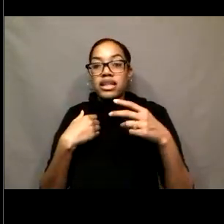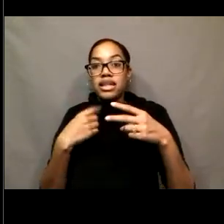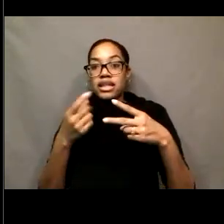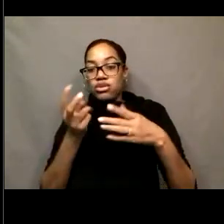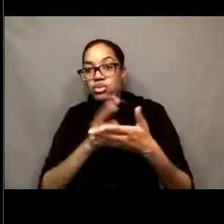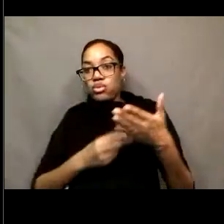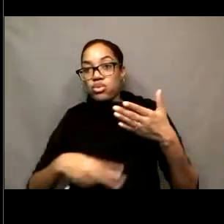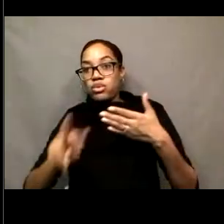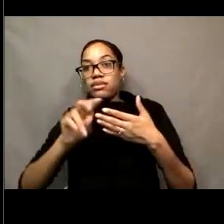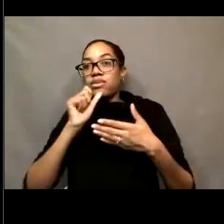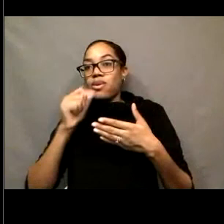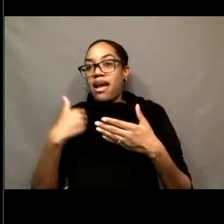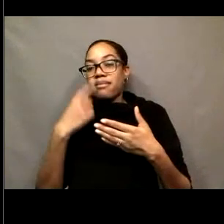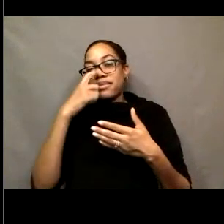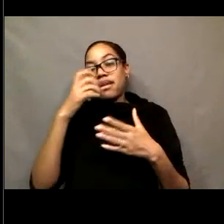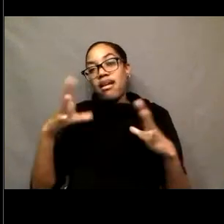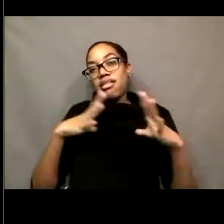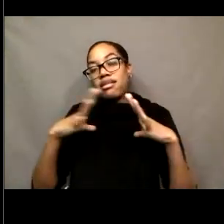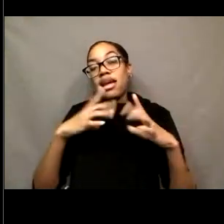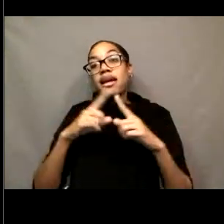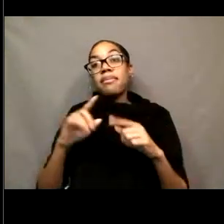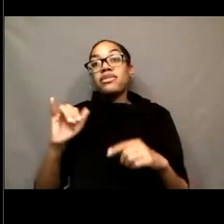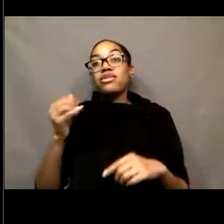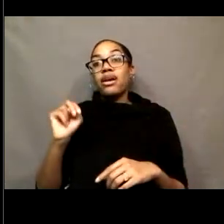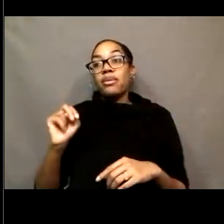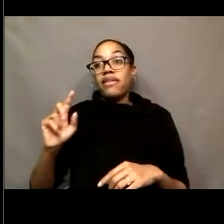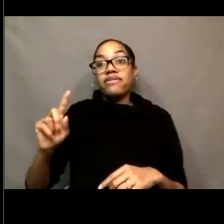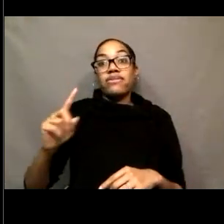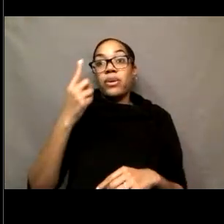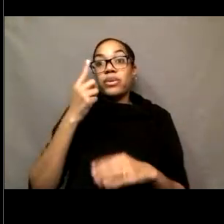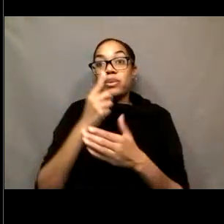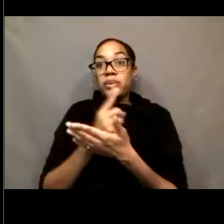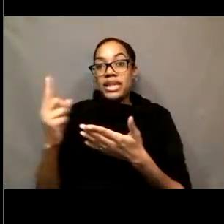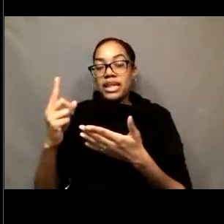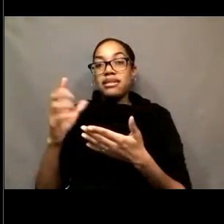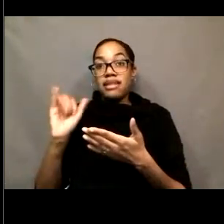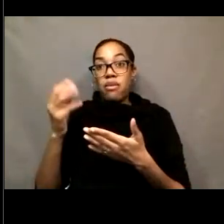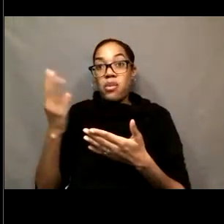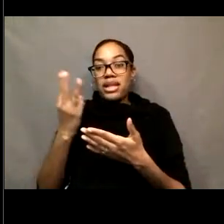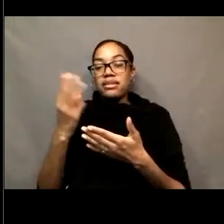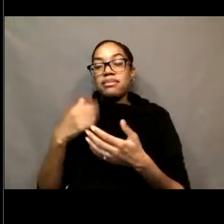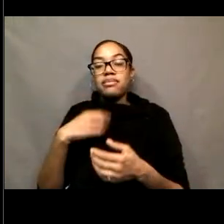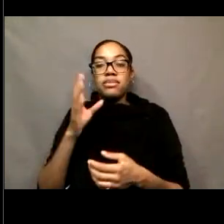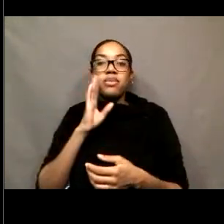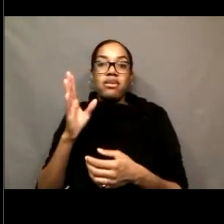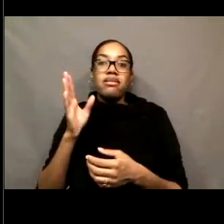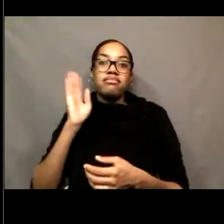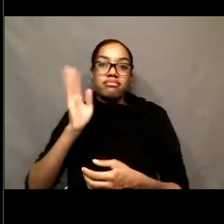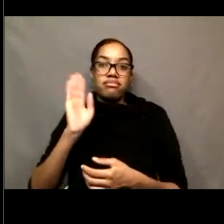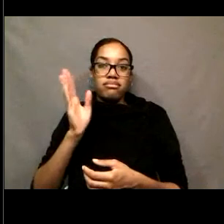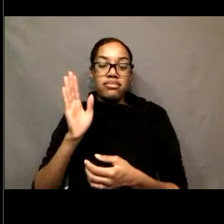but we'll be back the first week in January. And that first Wednesday in January we're going to be talking about whale tagging.